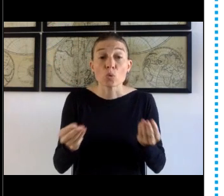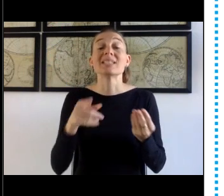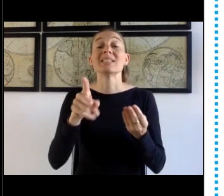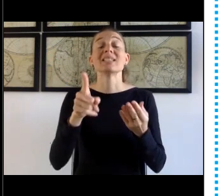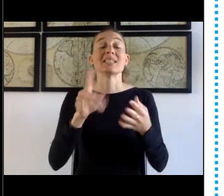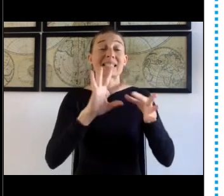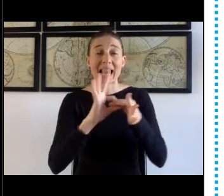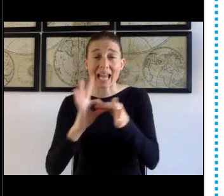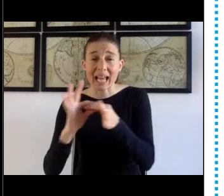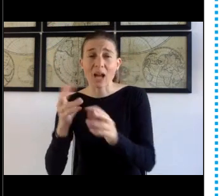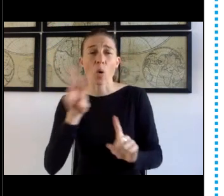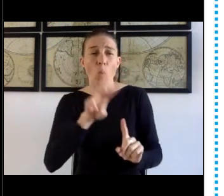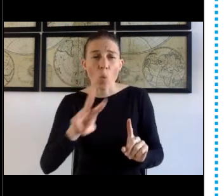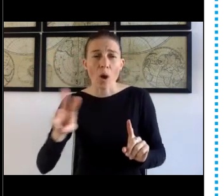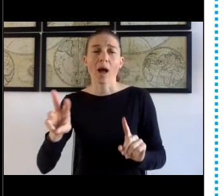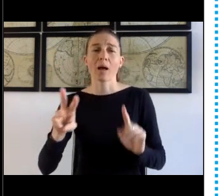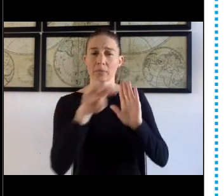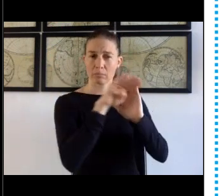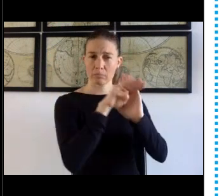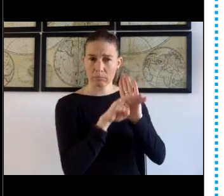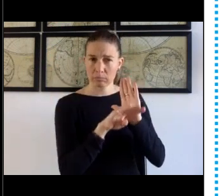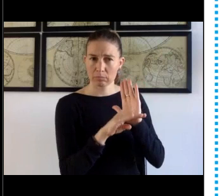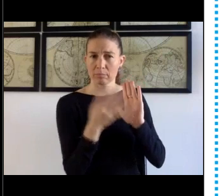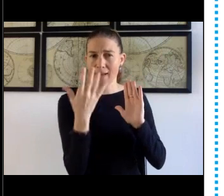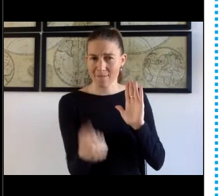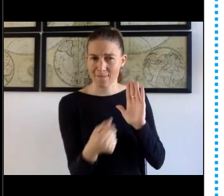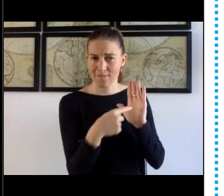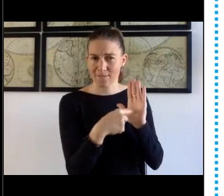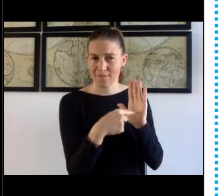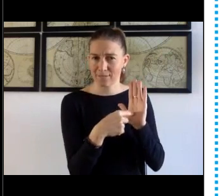And if you have additional questions don't hesitate to send them to us.